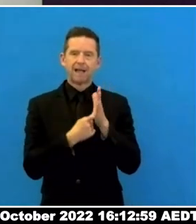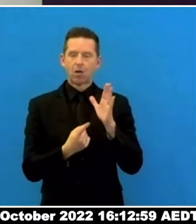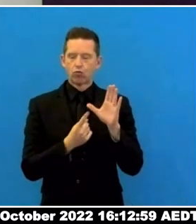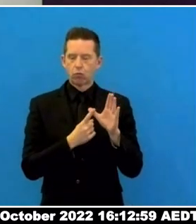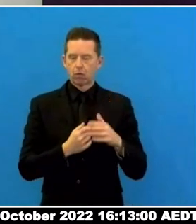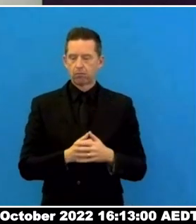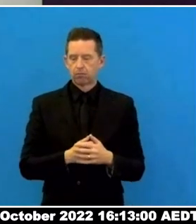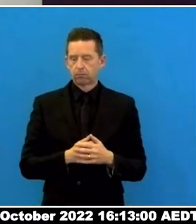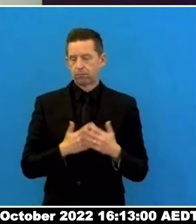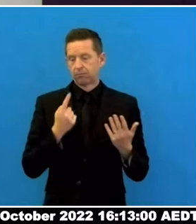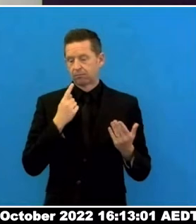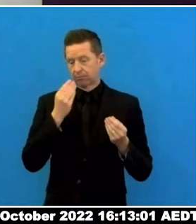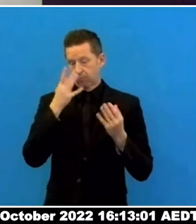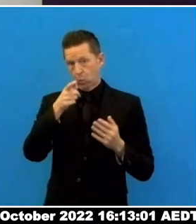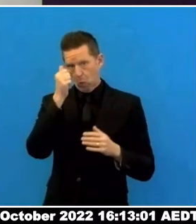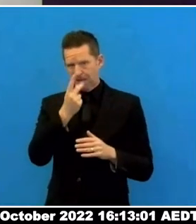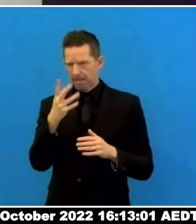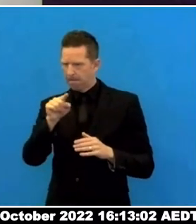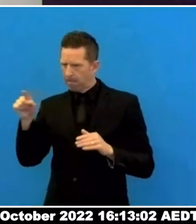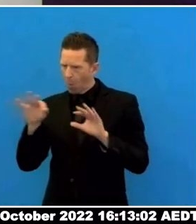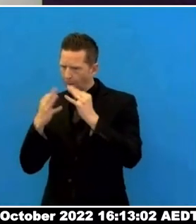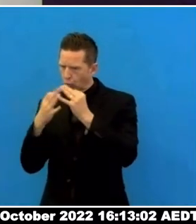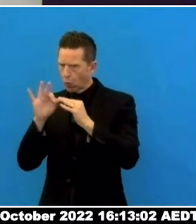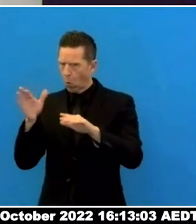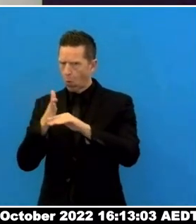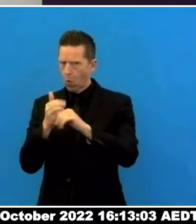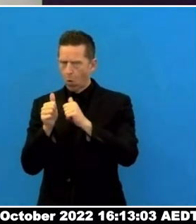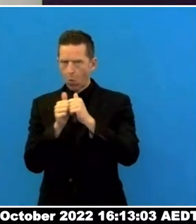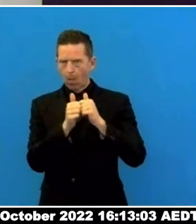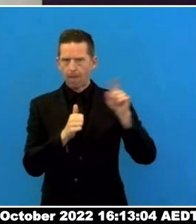that is not working with the NDIS, but I think we are one community,